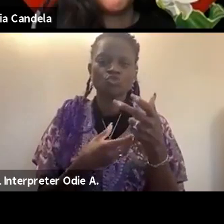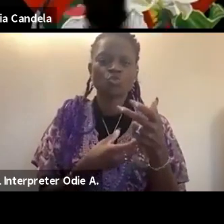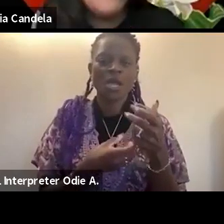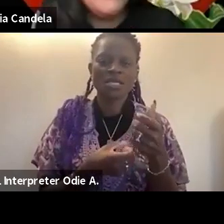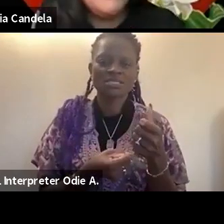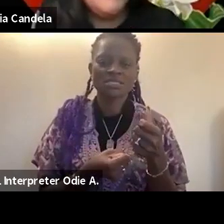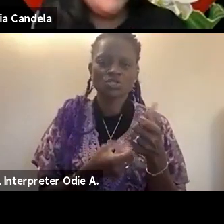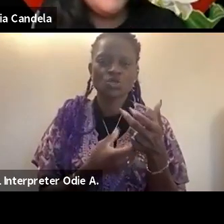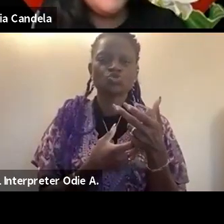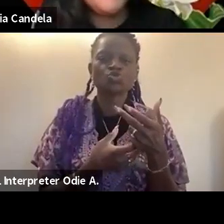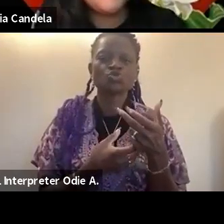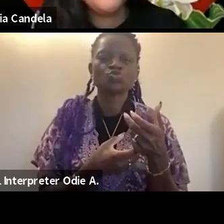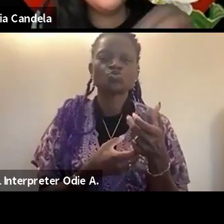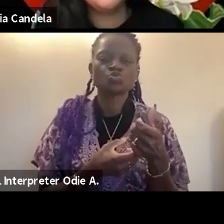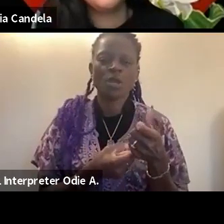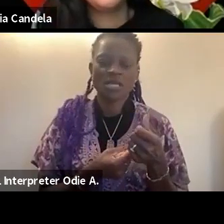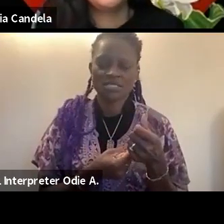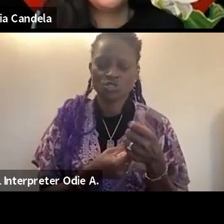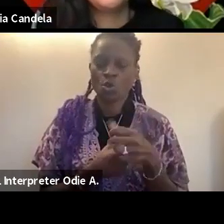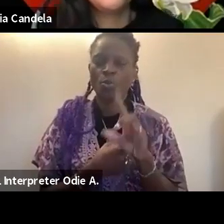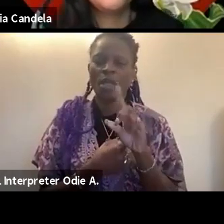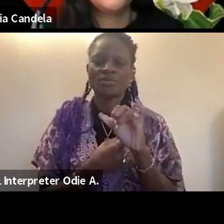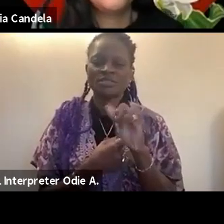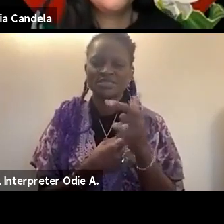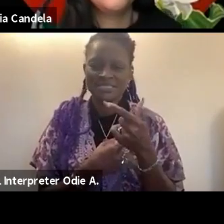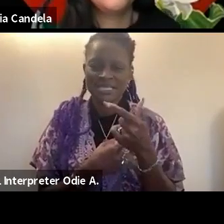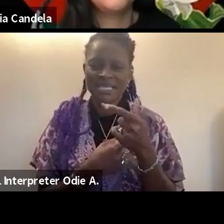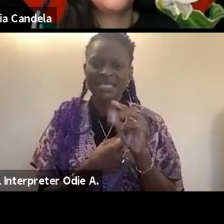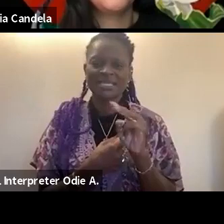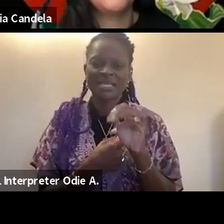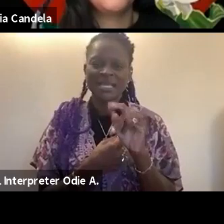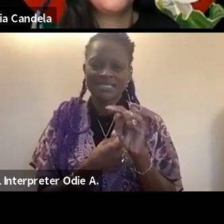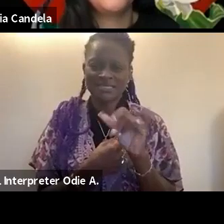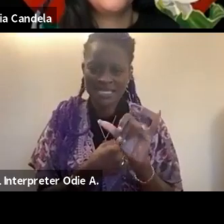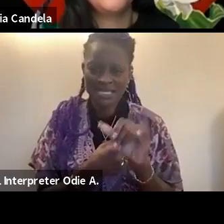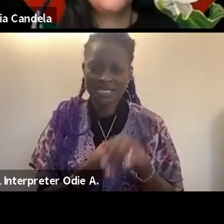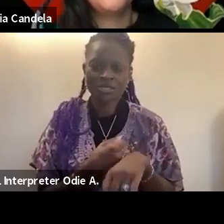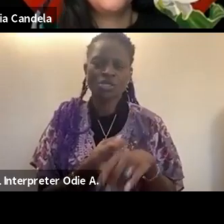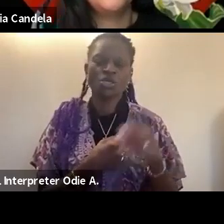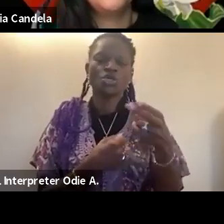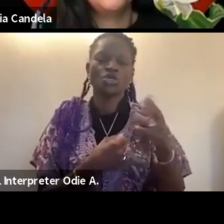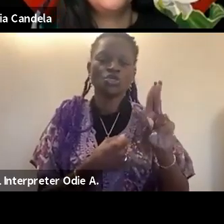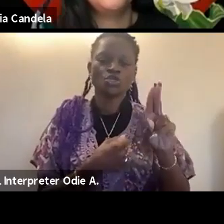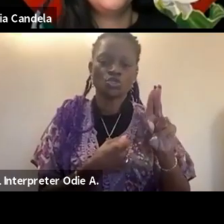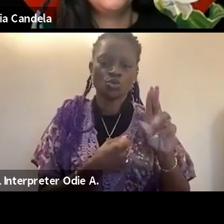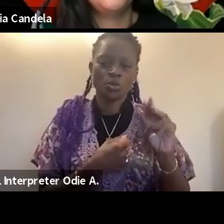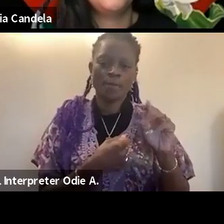dignity and humanity in this work, and we're really